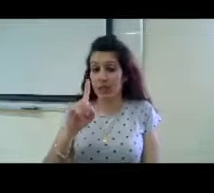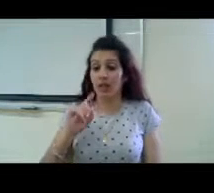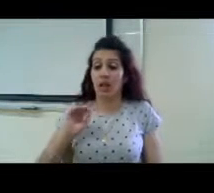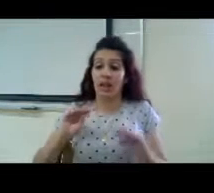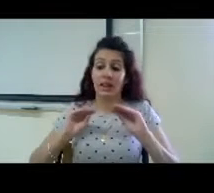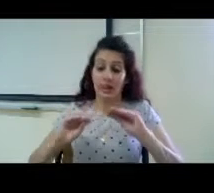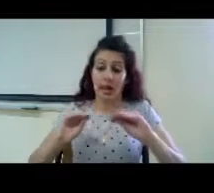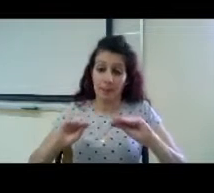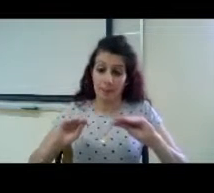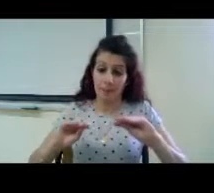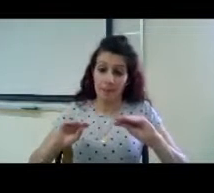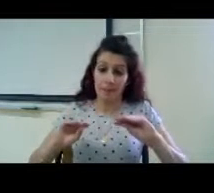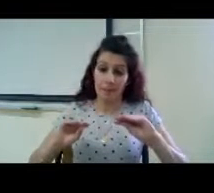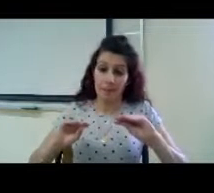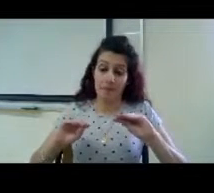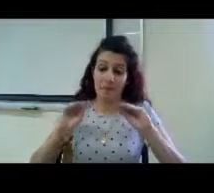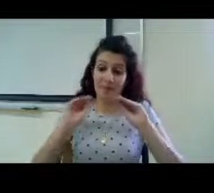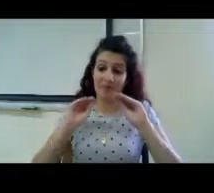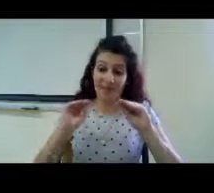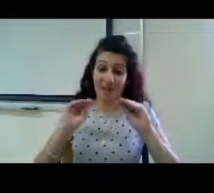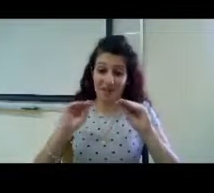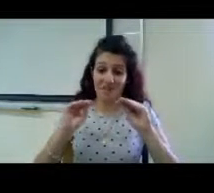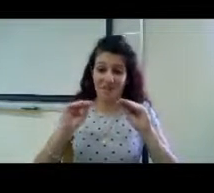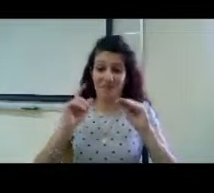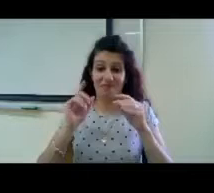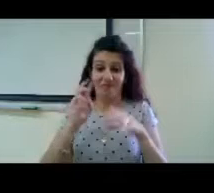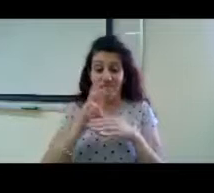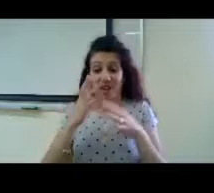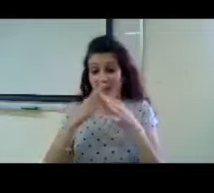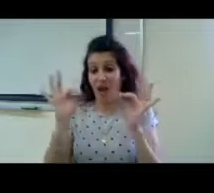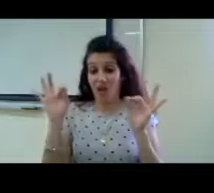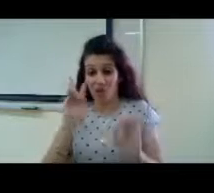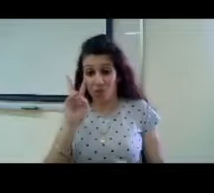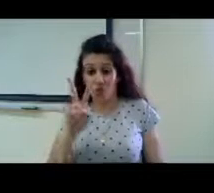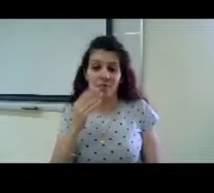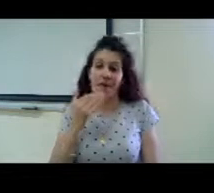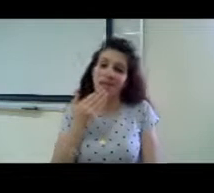is possible there are so many printable materials coalescence